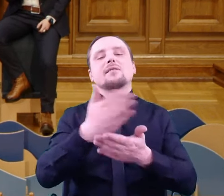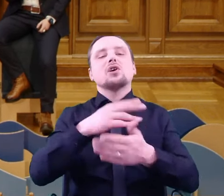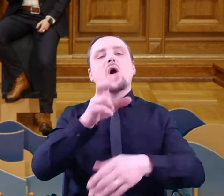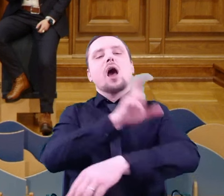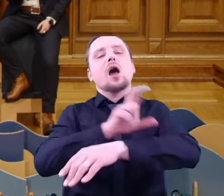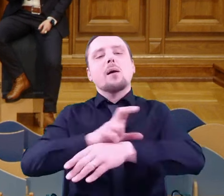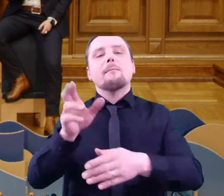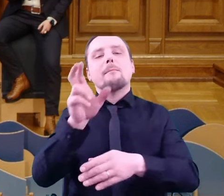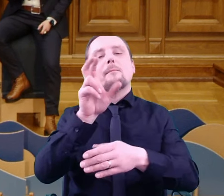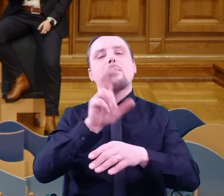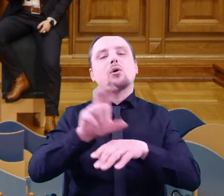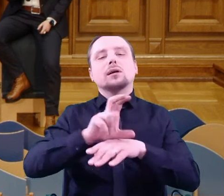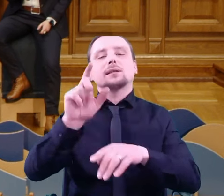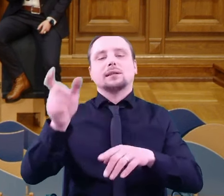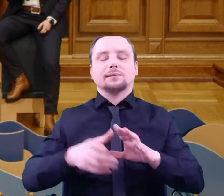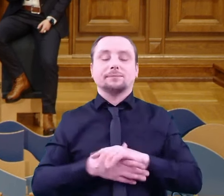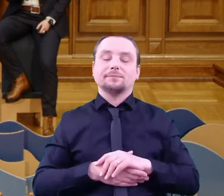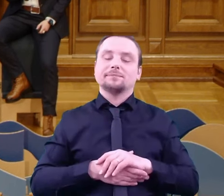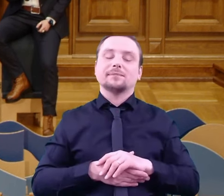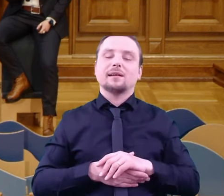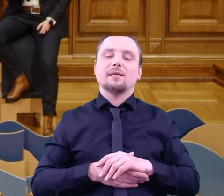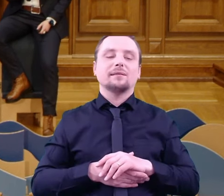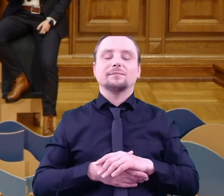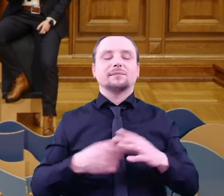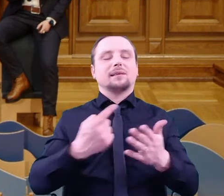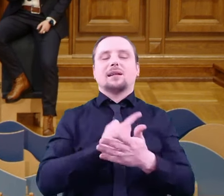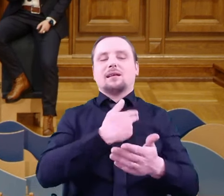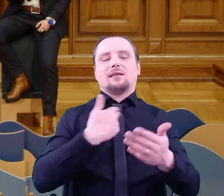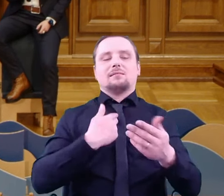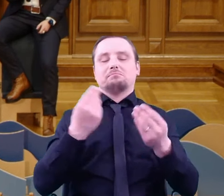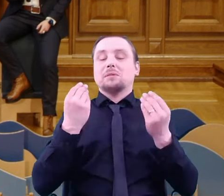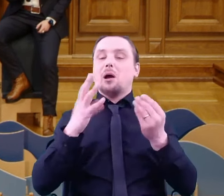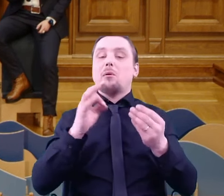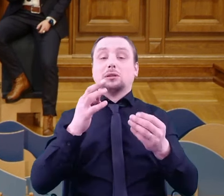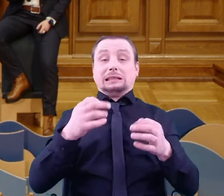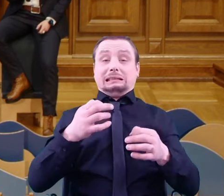This is an even greater honor for us, as this year we are celebrating the 120th anniversary